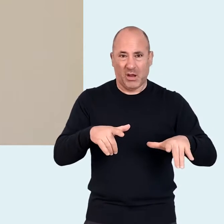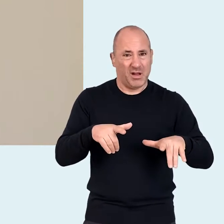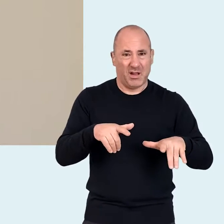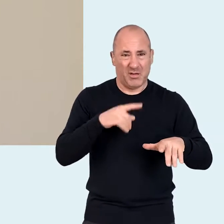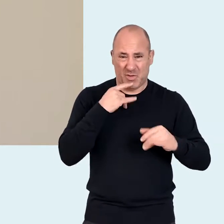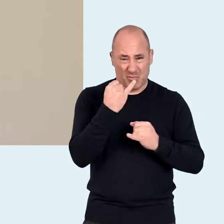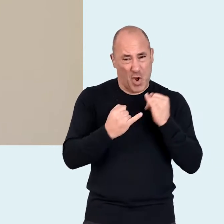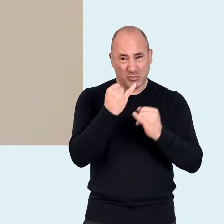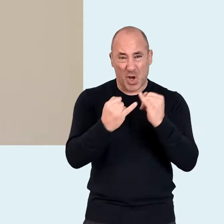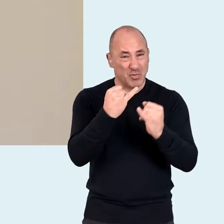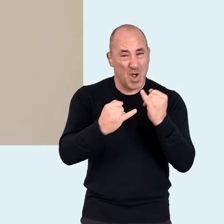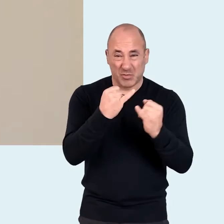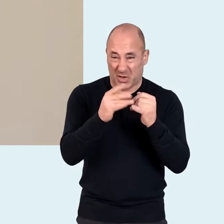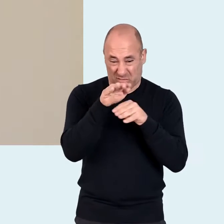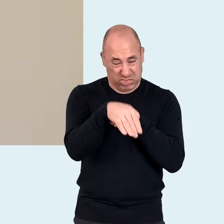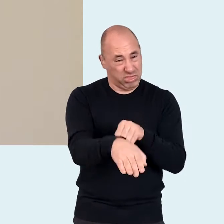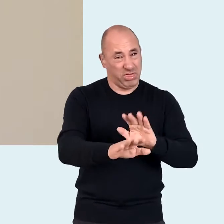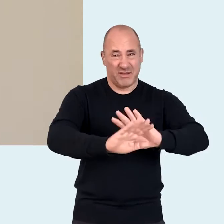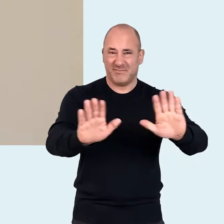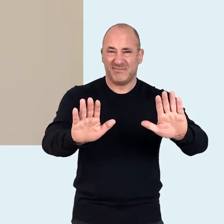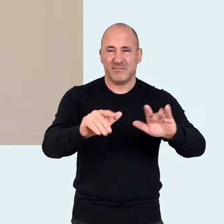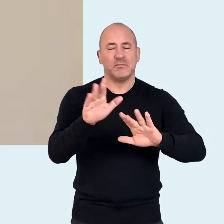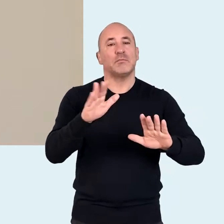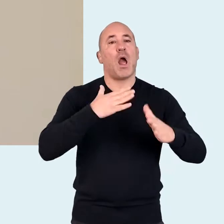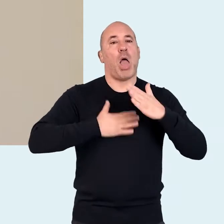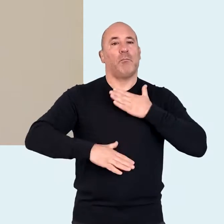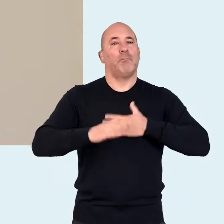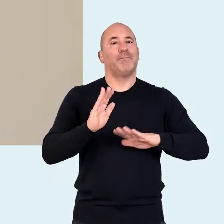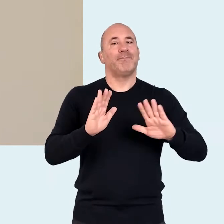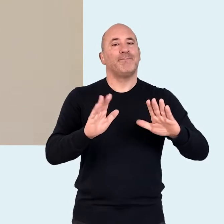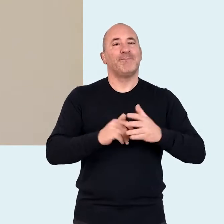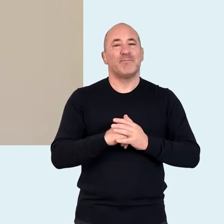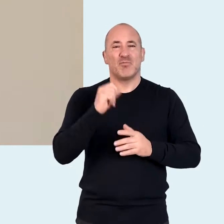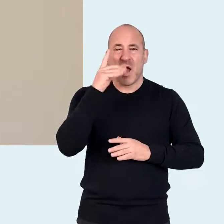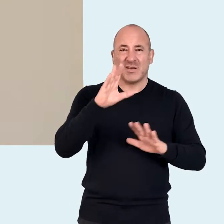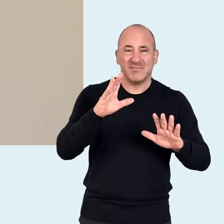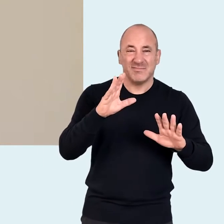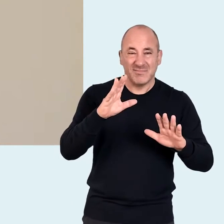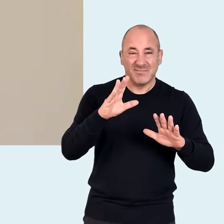down a horrible place. Just keep calm. Just realise that you can say whatever you need